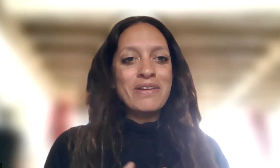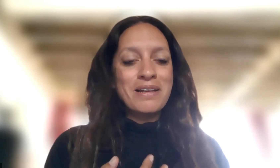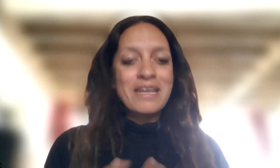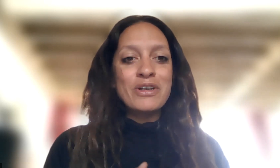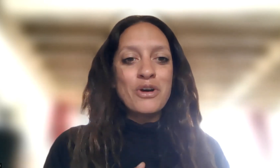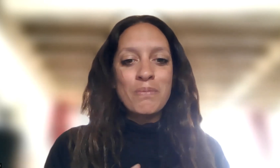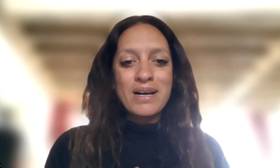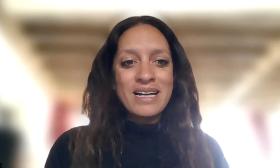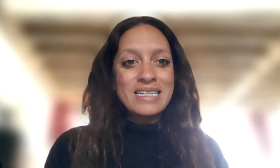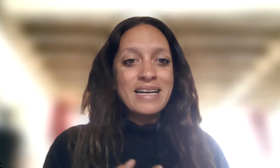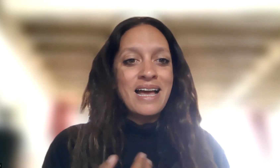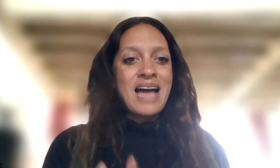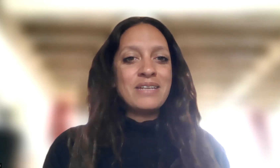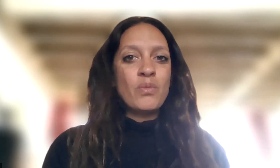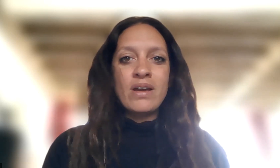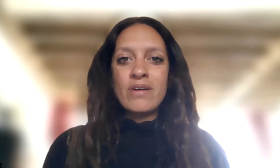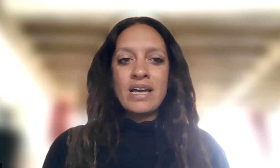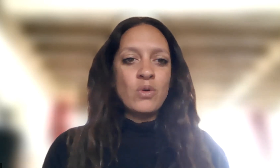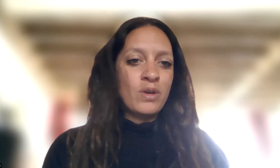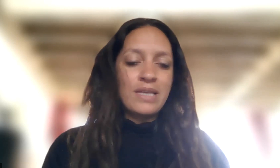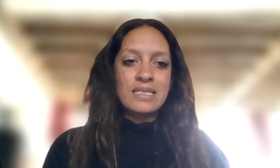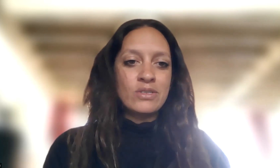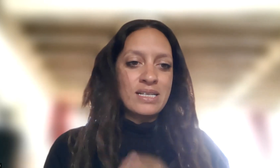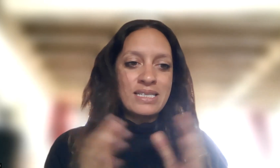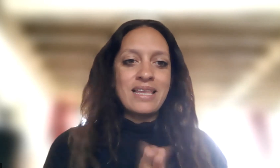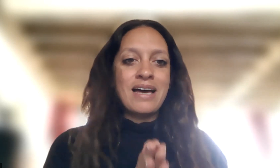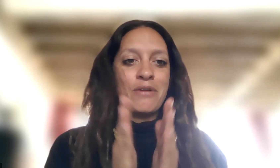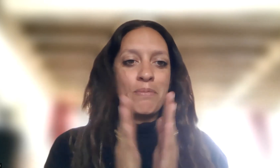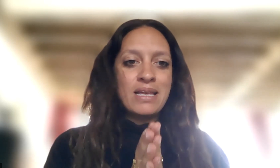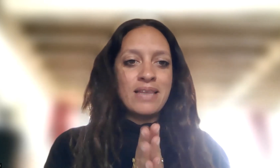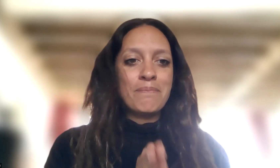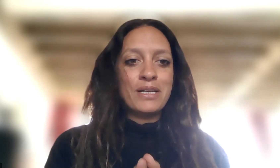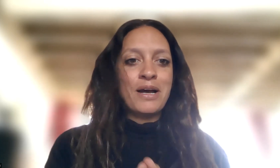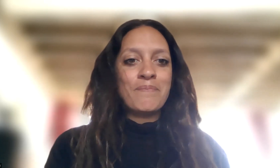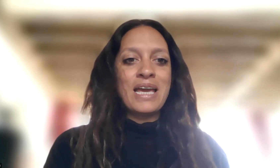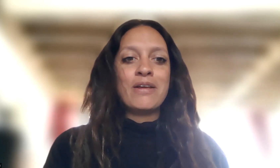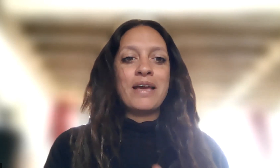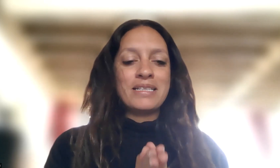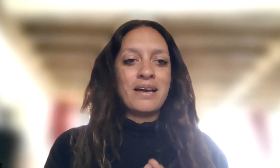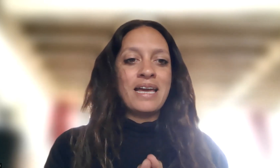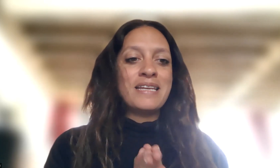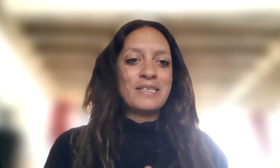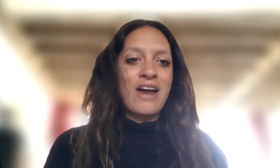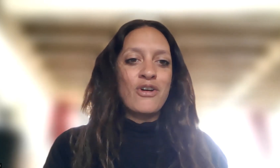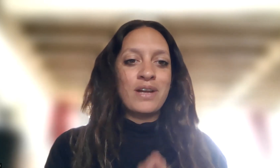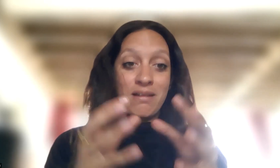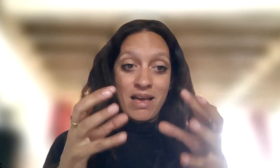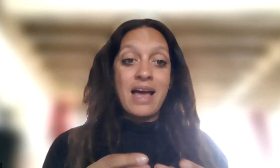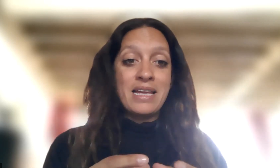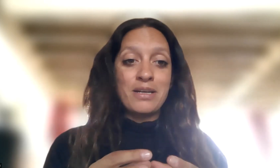is part of making sure that we're doing our jobs properly. It is quality programming, making sure that we're leaving no one behind,